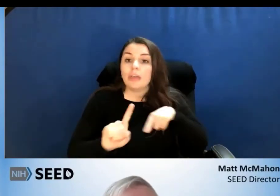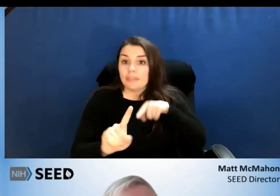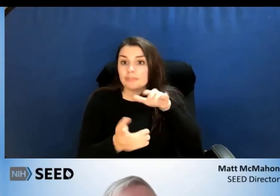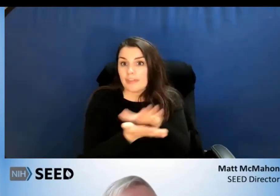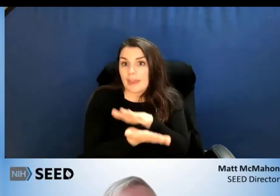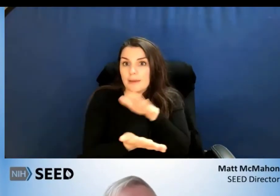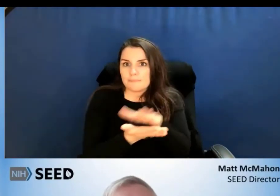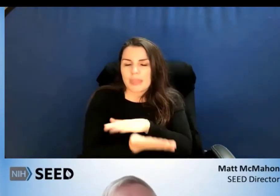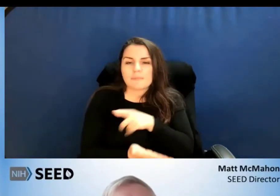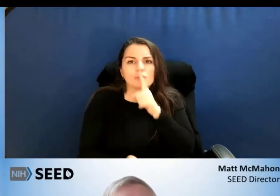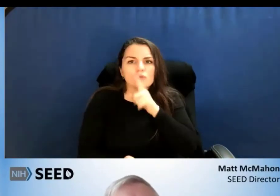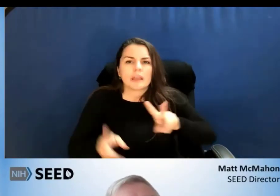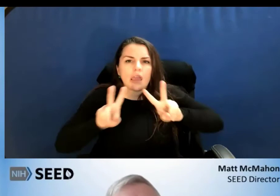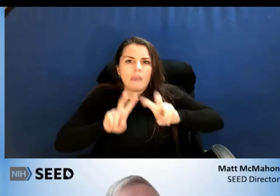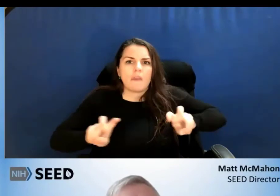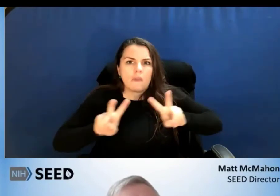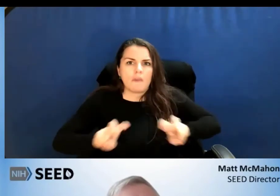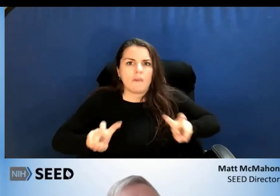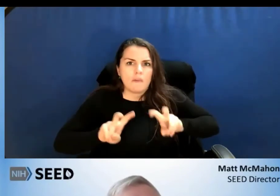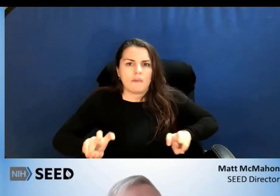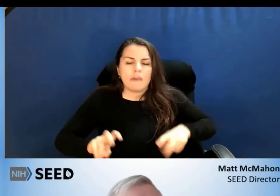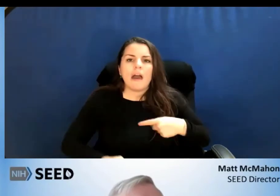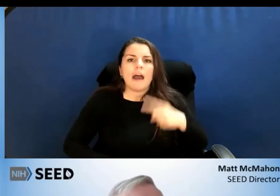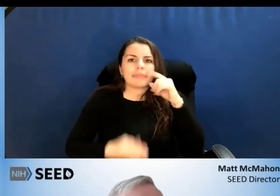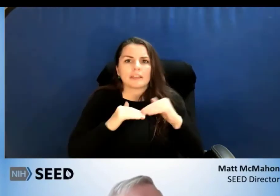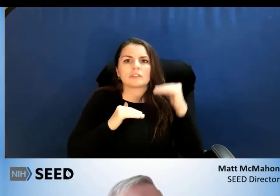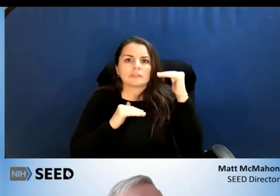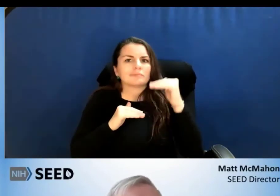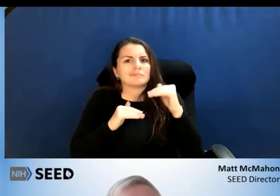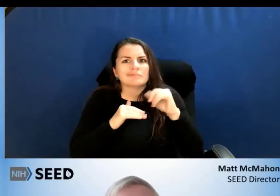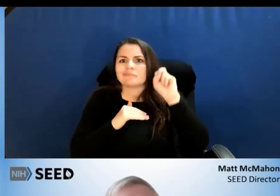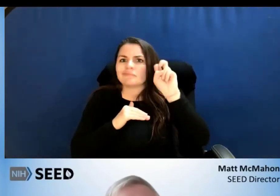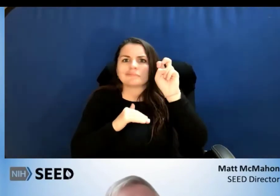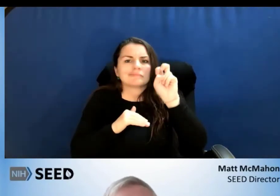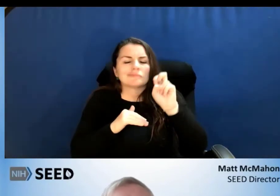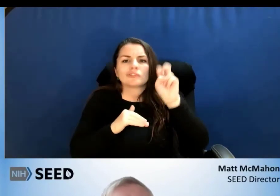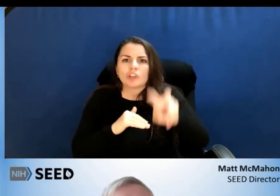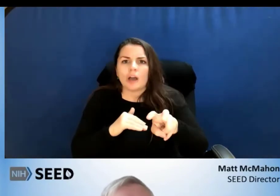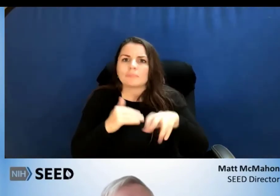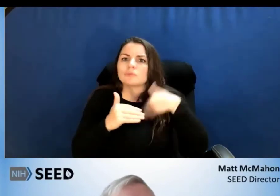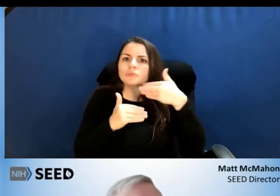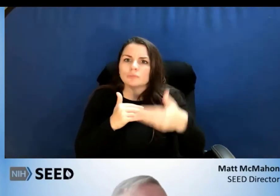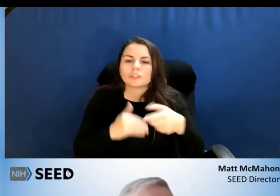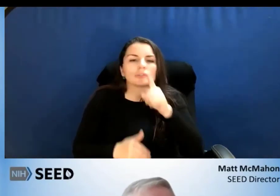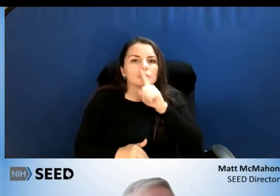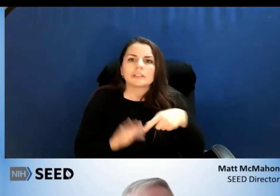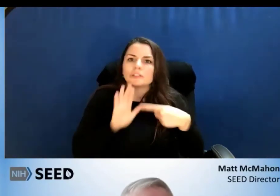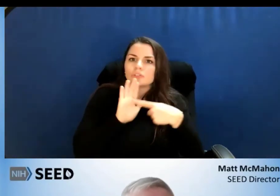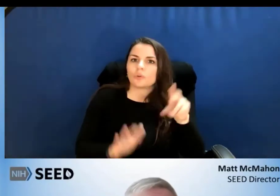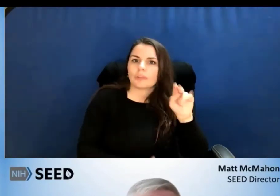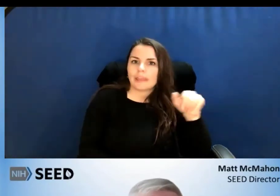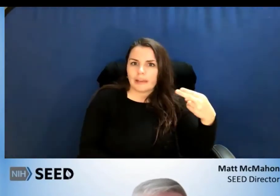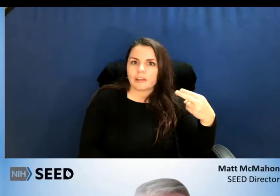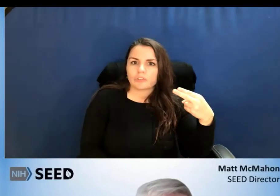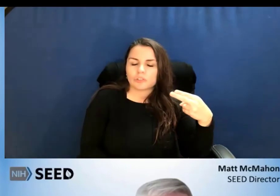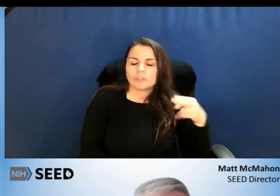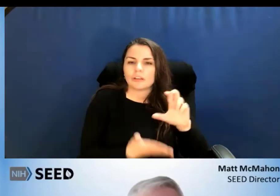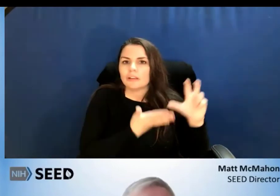a step too far by basically identifying contributions of NIH funding to early-stage drug targets